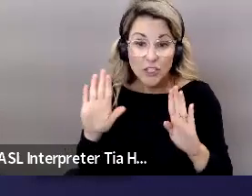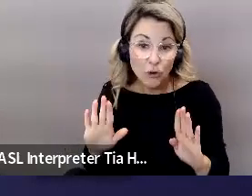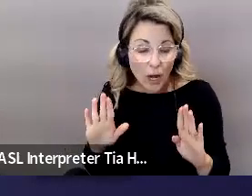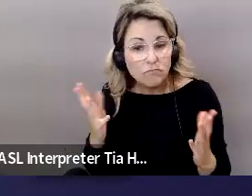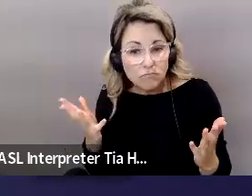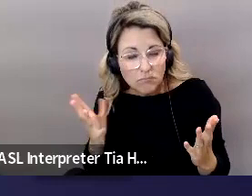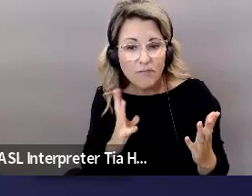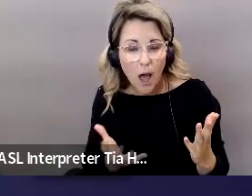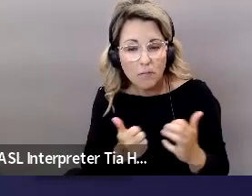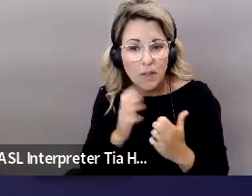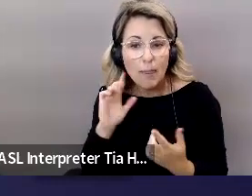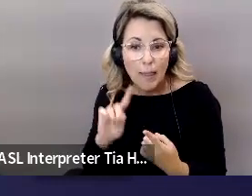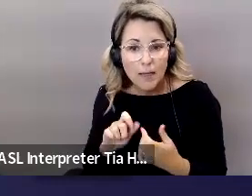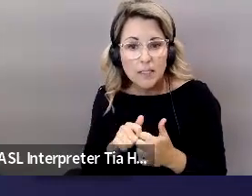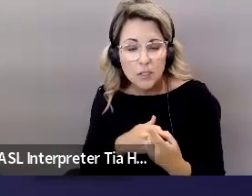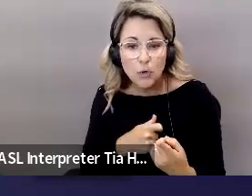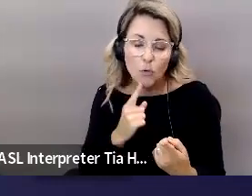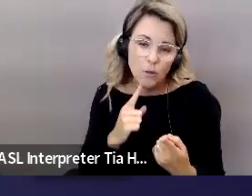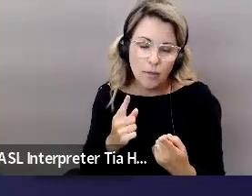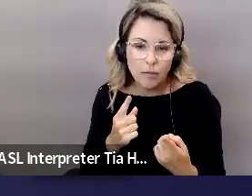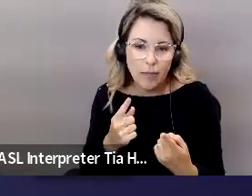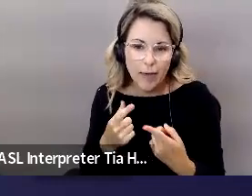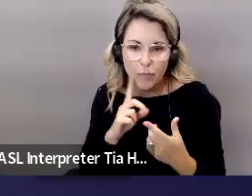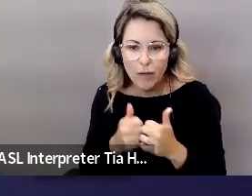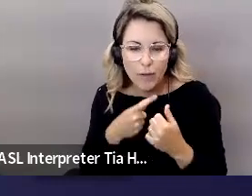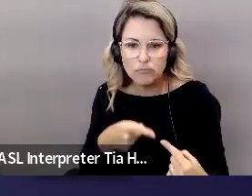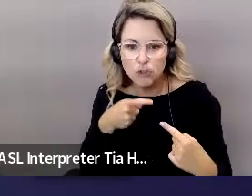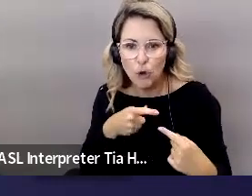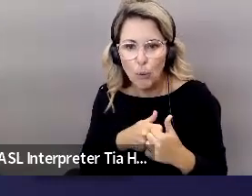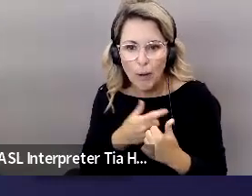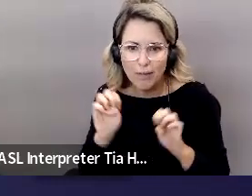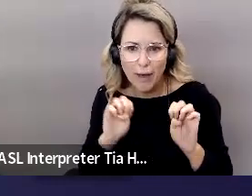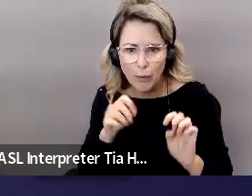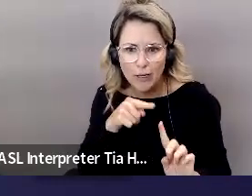much less burdensome in terms of what needs to be done evaluation wise but we also have